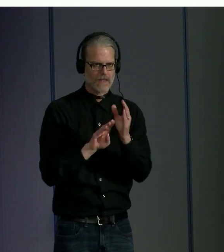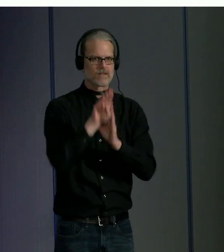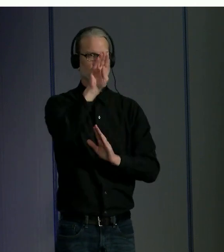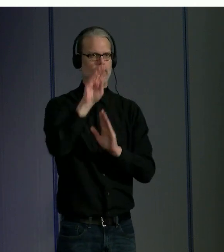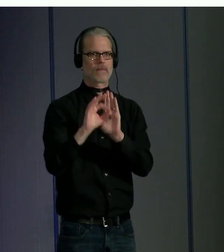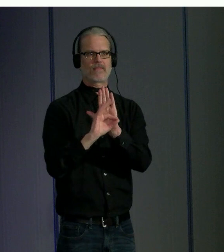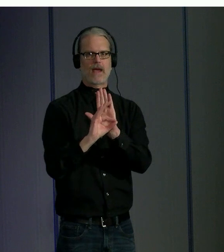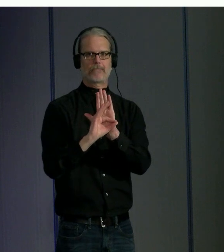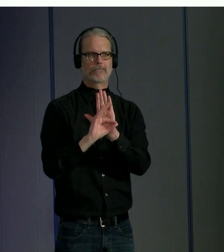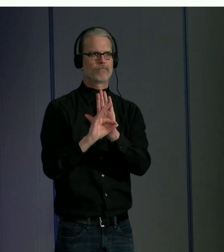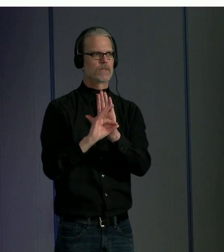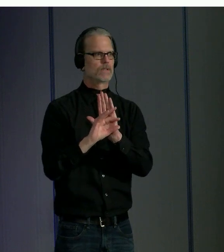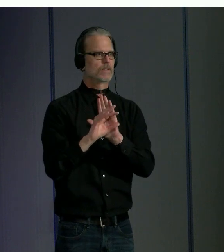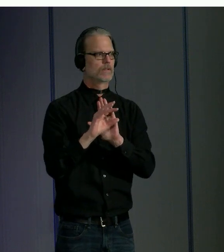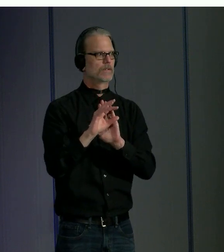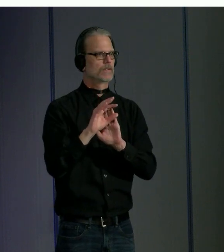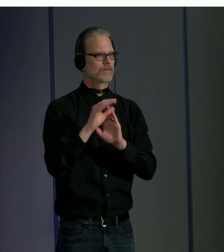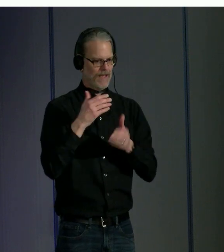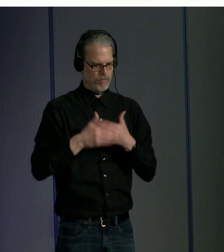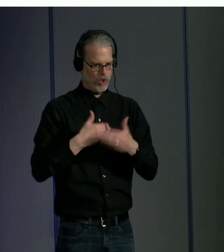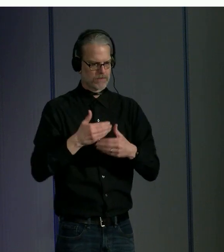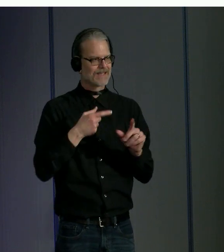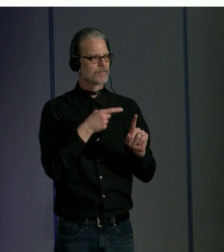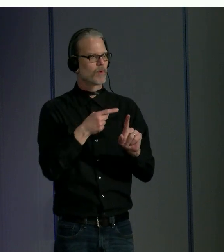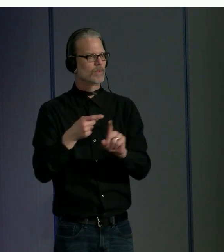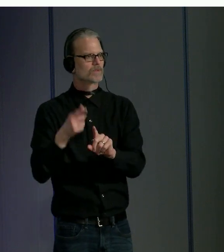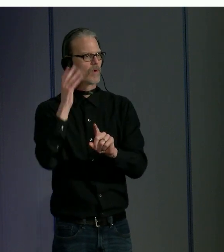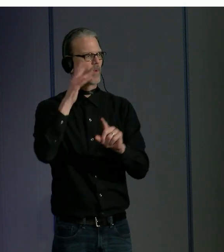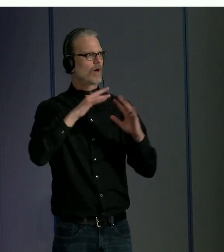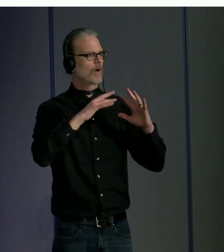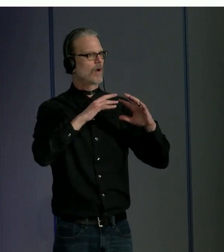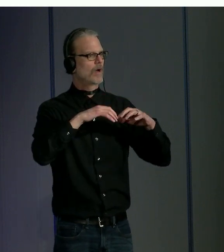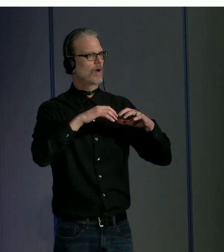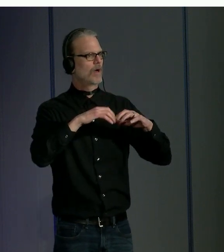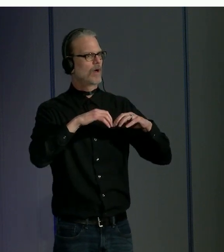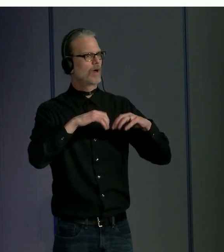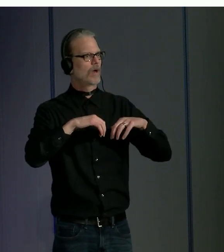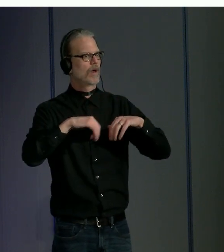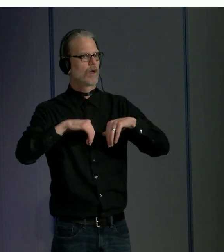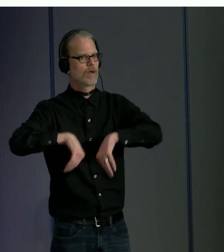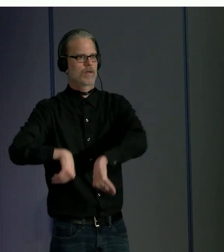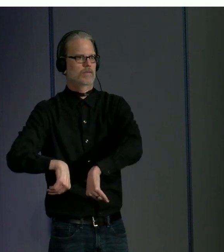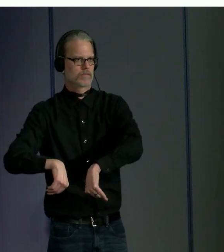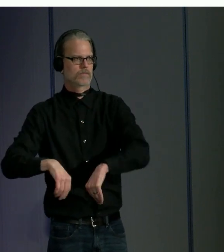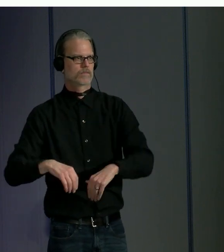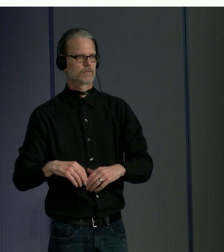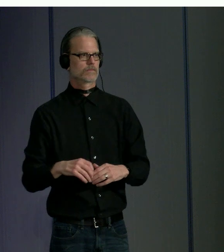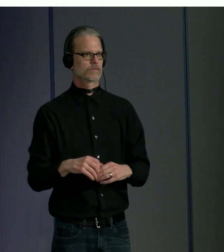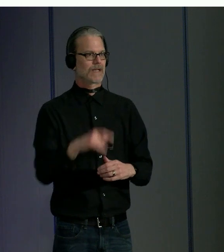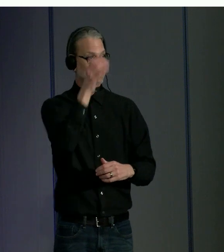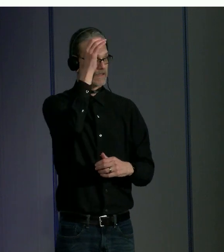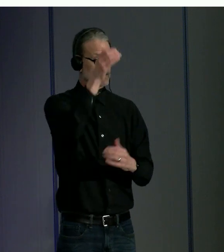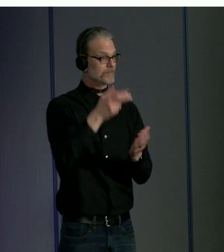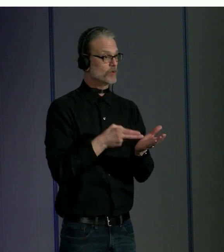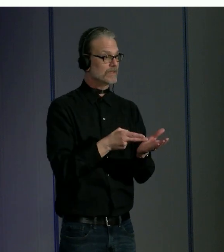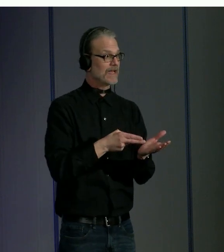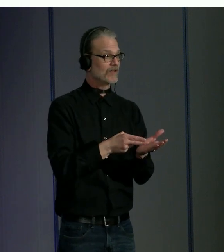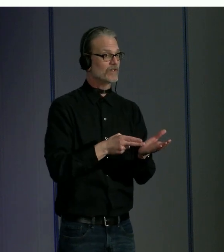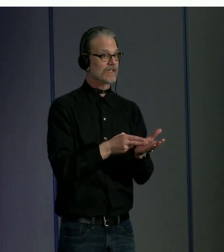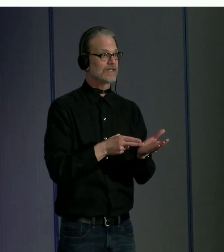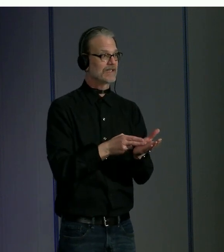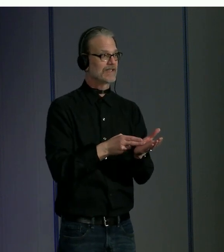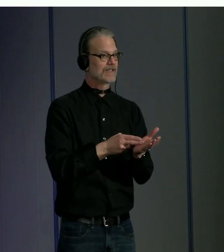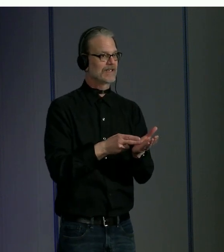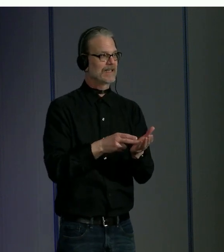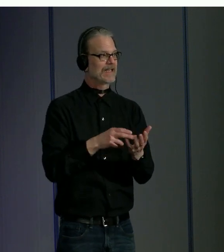those little process points break apart and conceptual integrity is an inherent part of